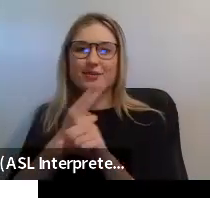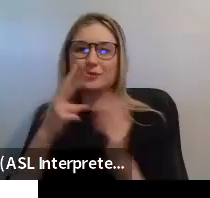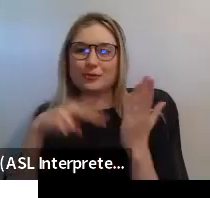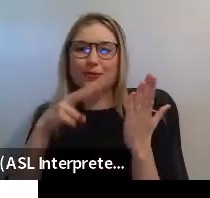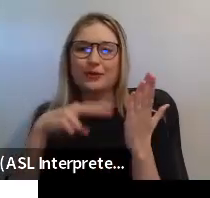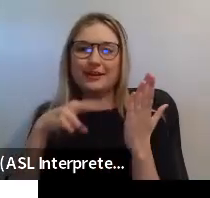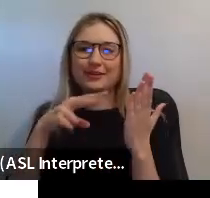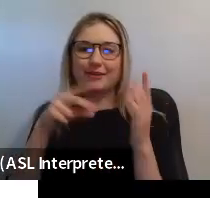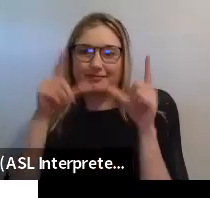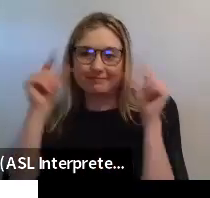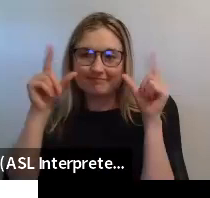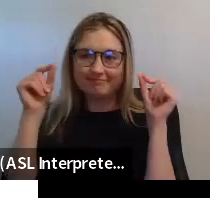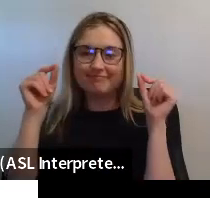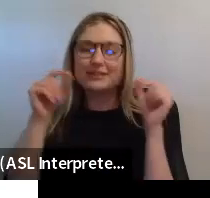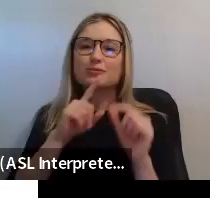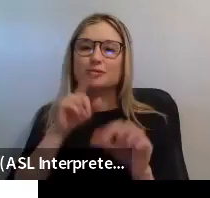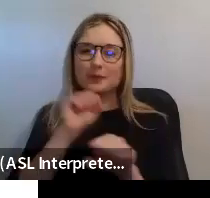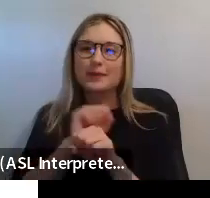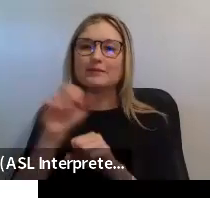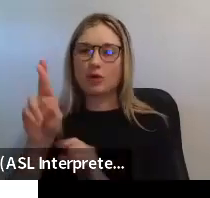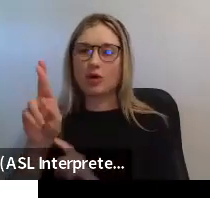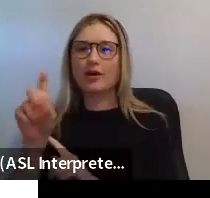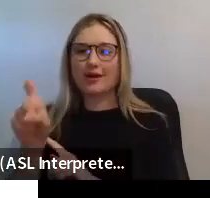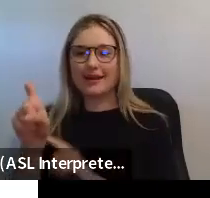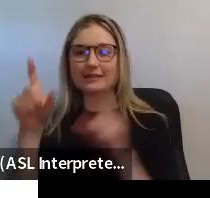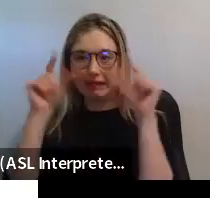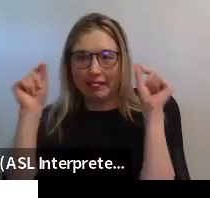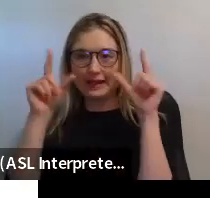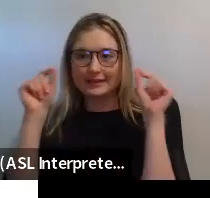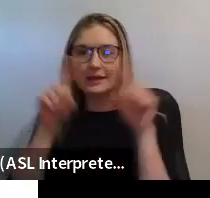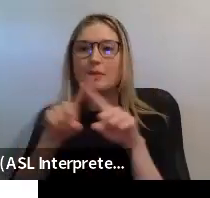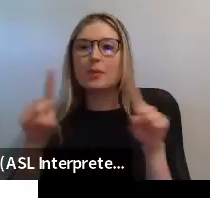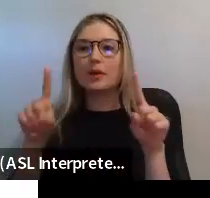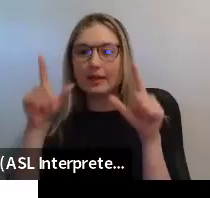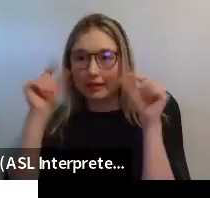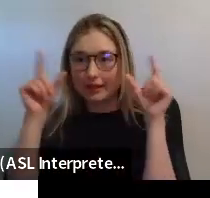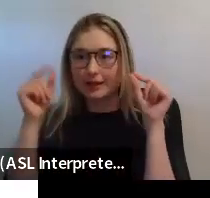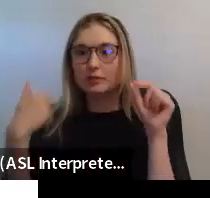I call what I I no longer use. Readers. These are actually prescription glasses that I have to wear now.